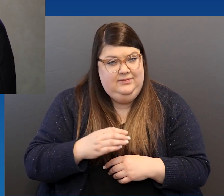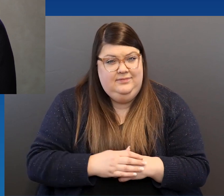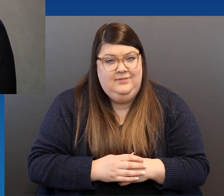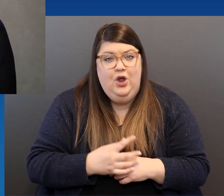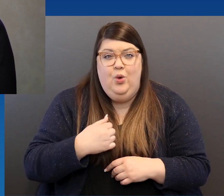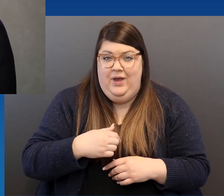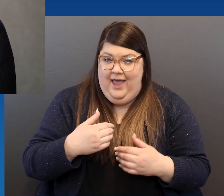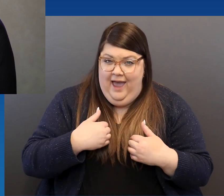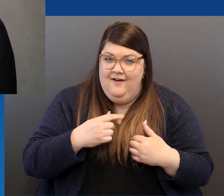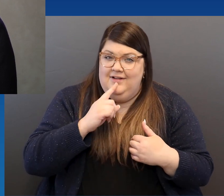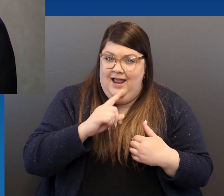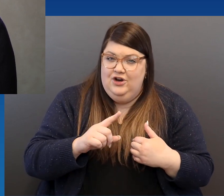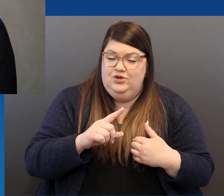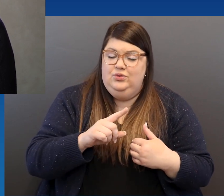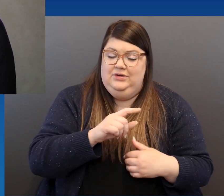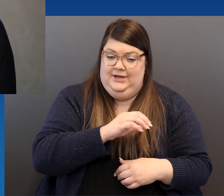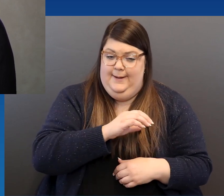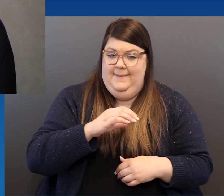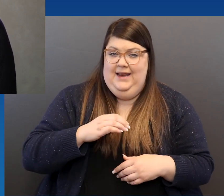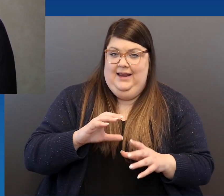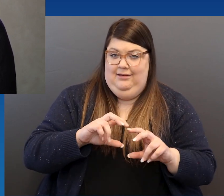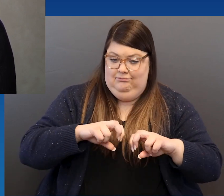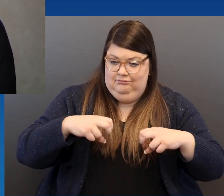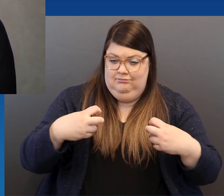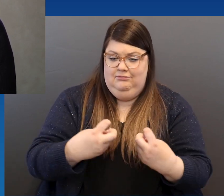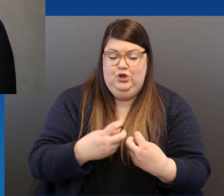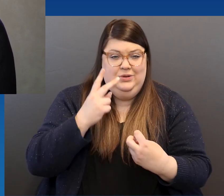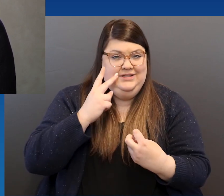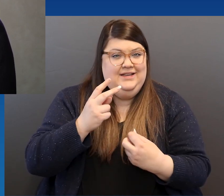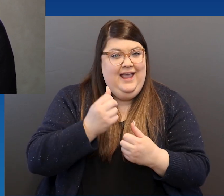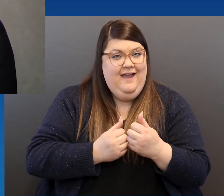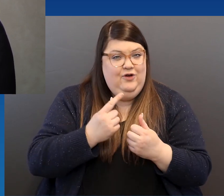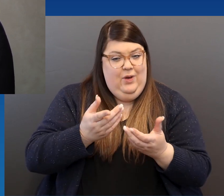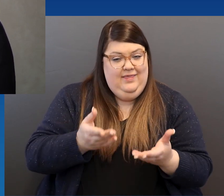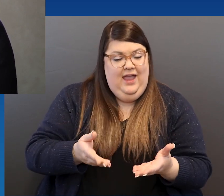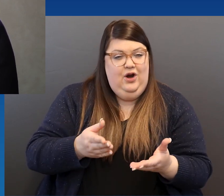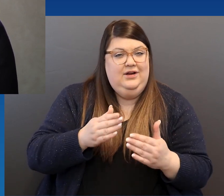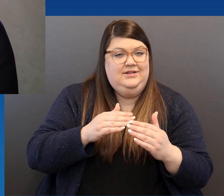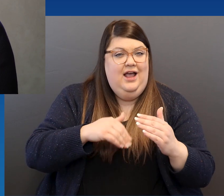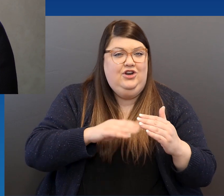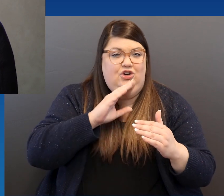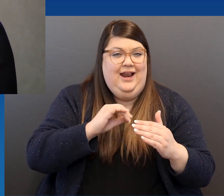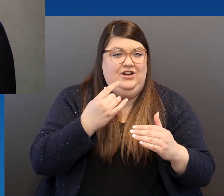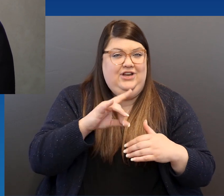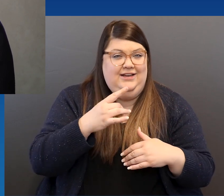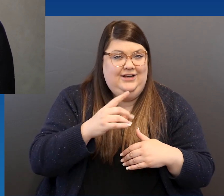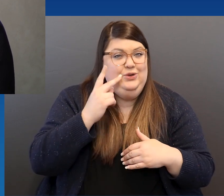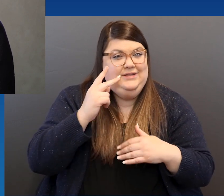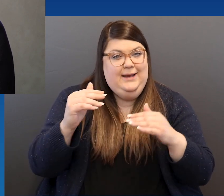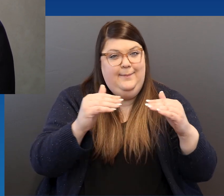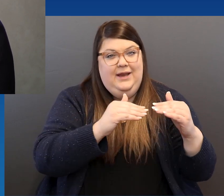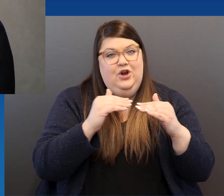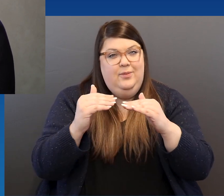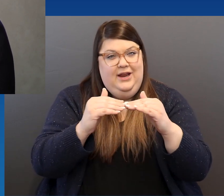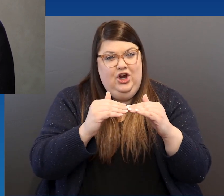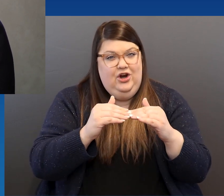so there you'll see everyone is under the age of 18. So, you'll see peer-to-peer interaction when it comes to outreach and awareness